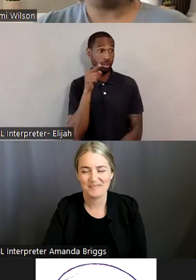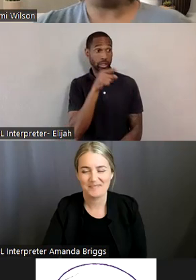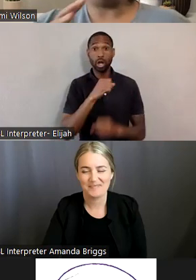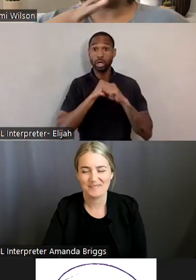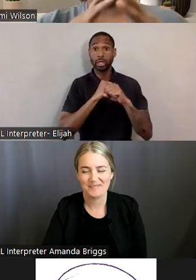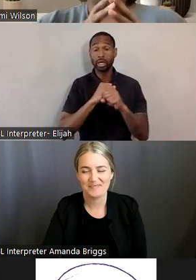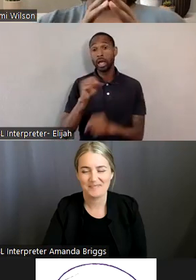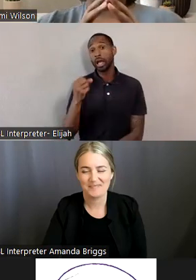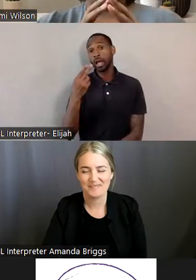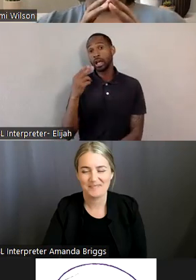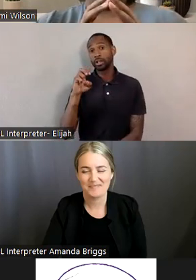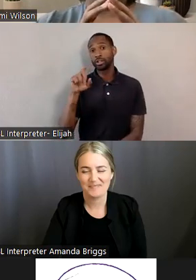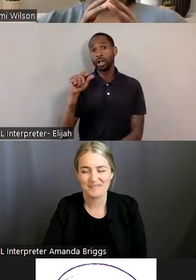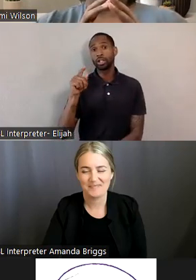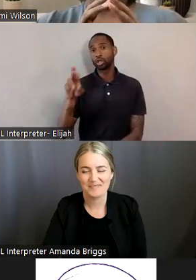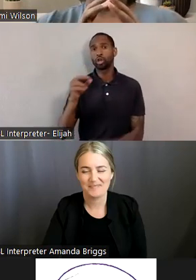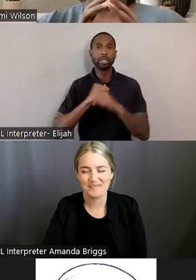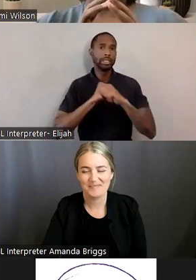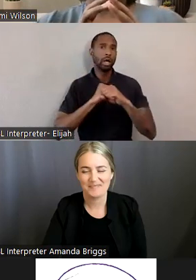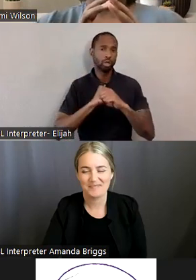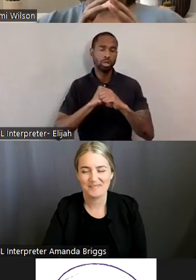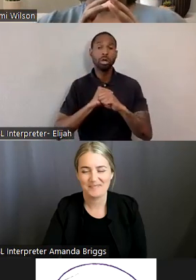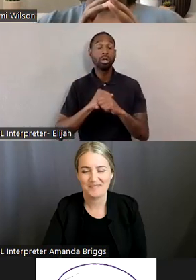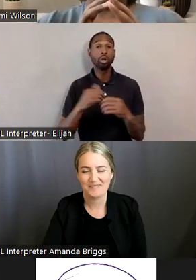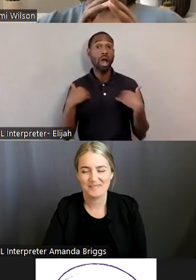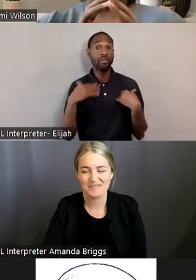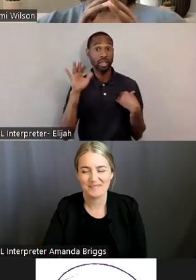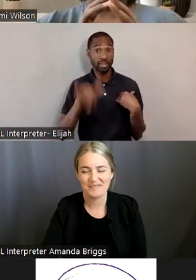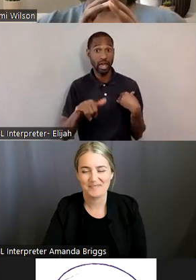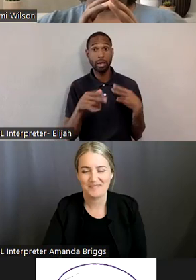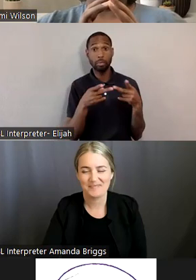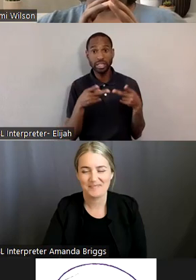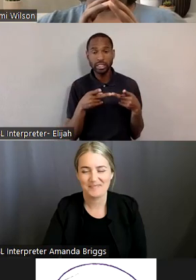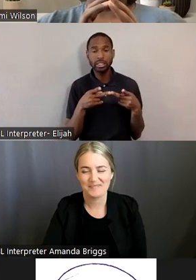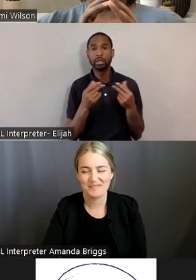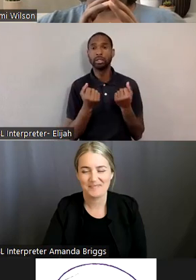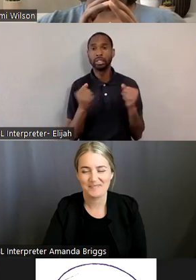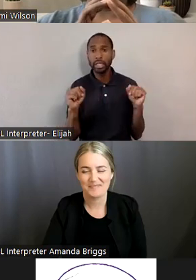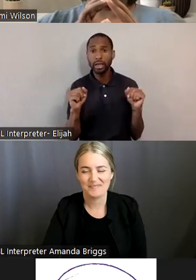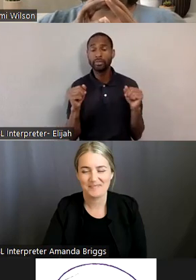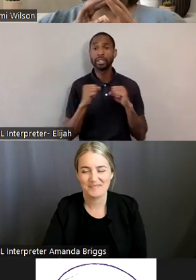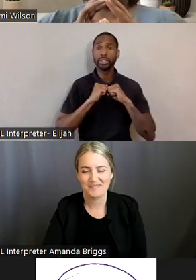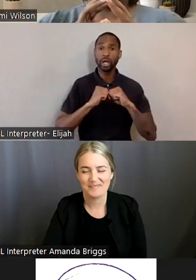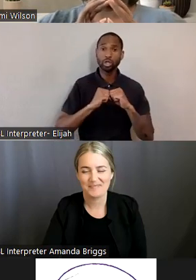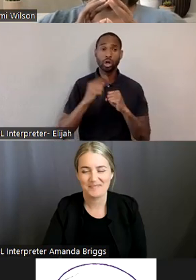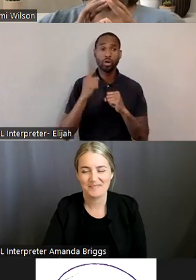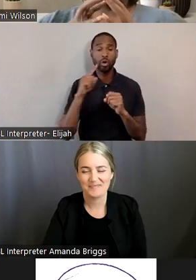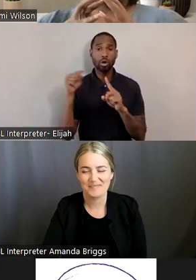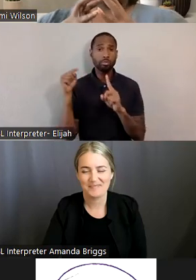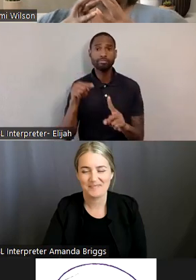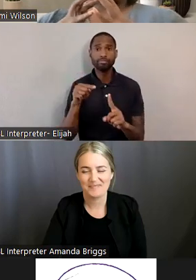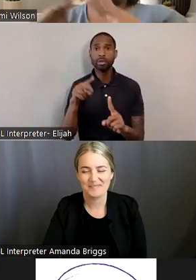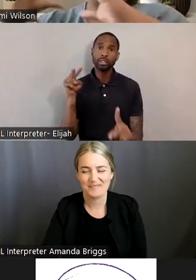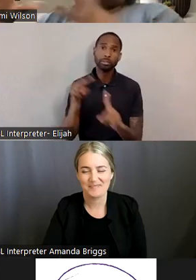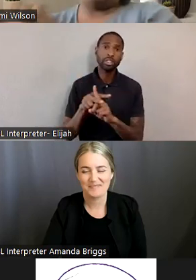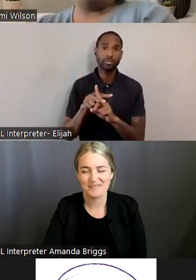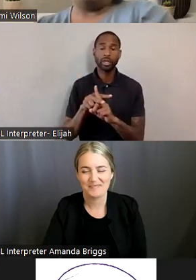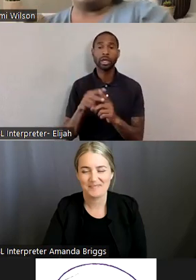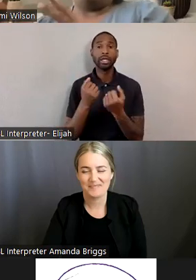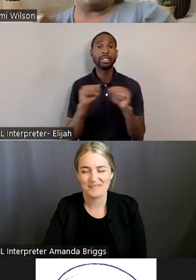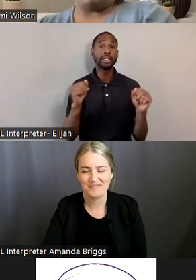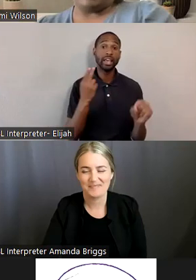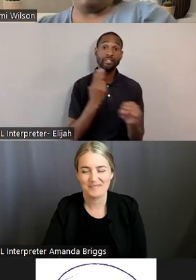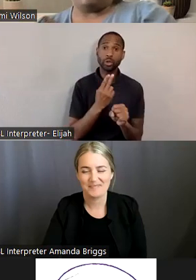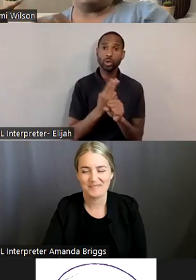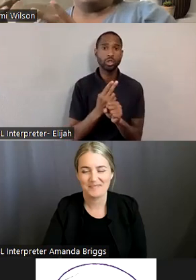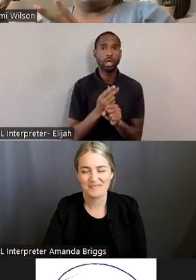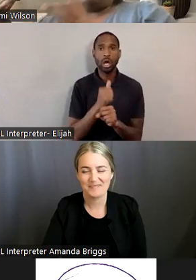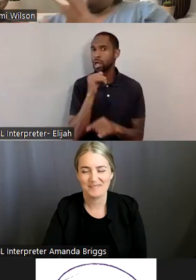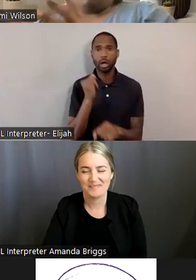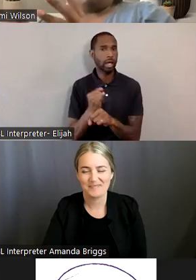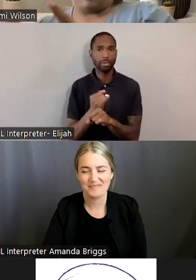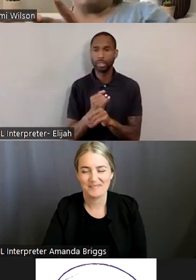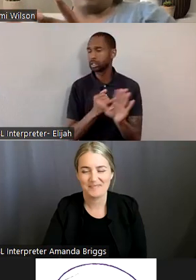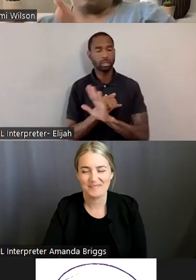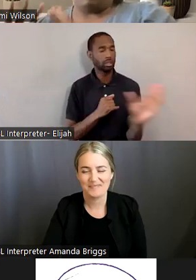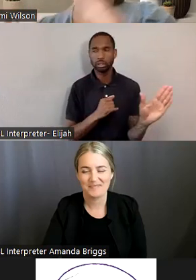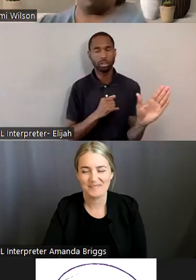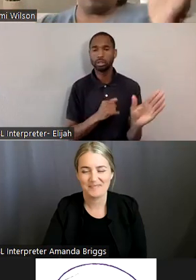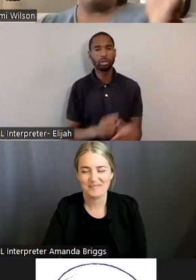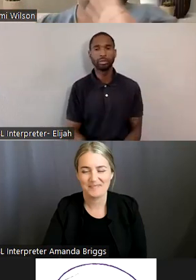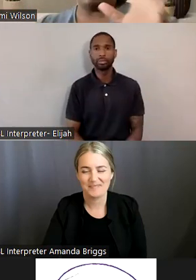And so having those places for designated for safe use, if not on campus, or in or